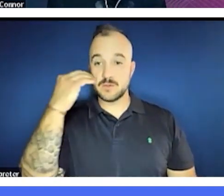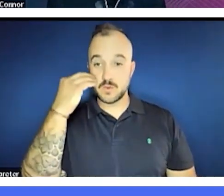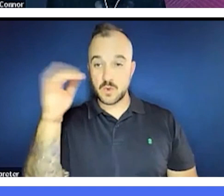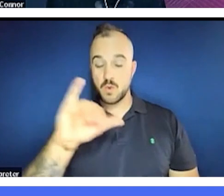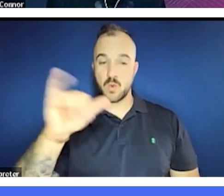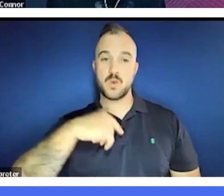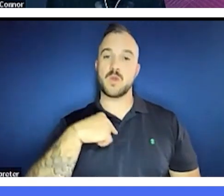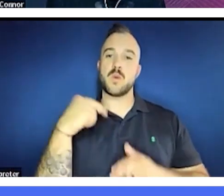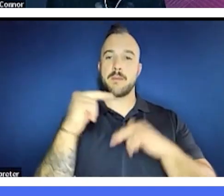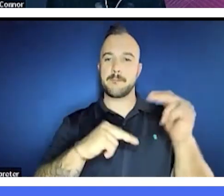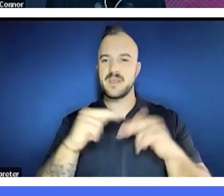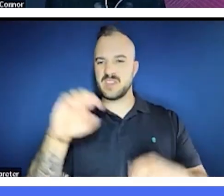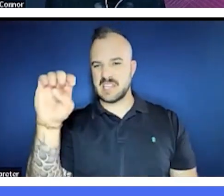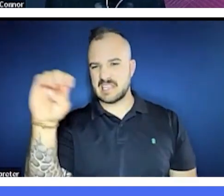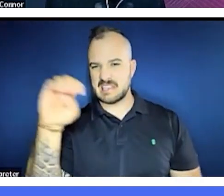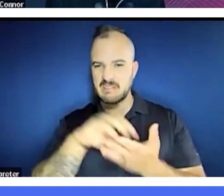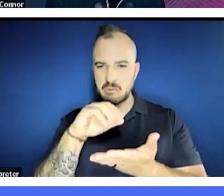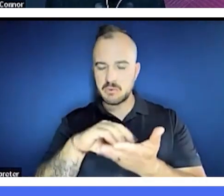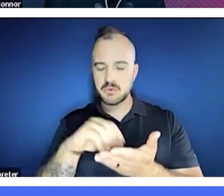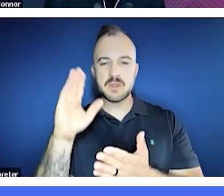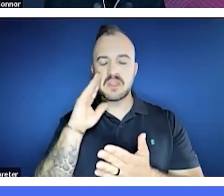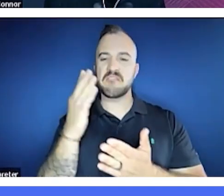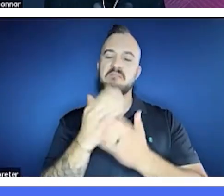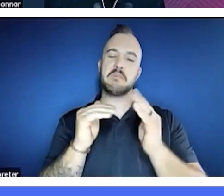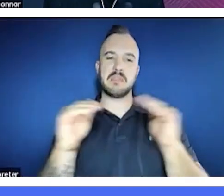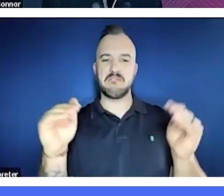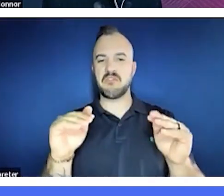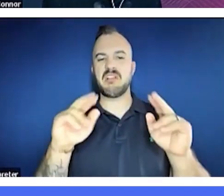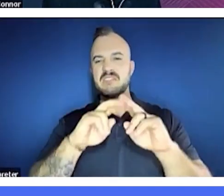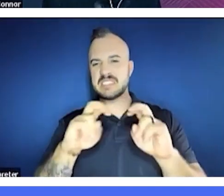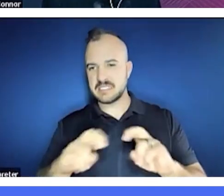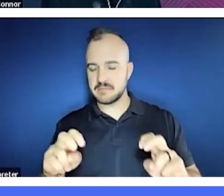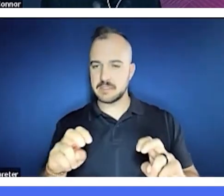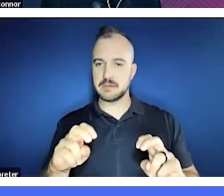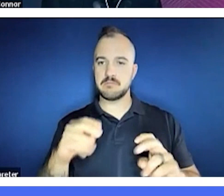that e-learning, we're gonna have some level of assessment. Absolutely. But along the way, rather